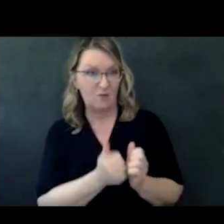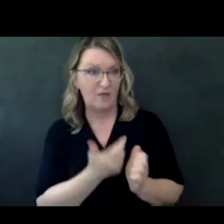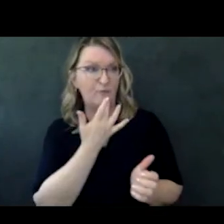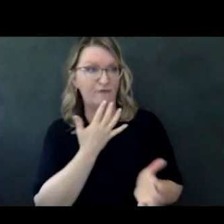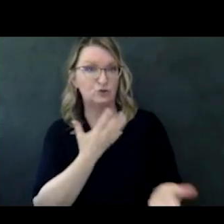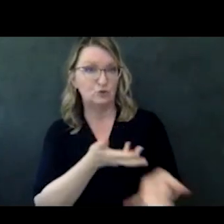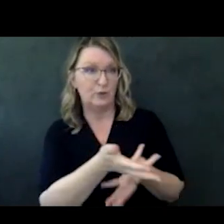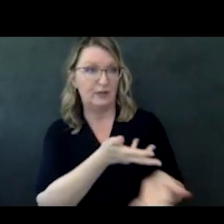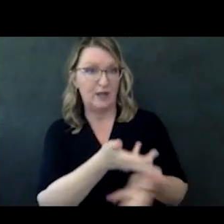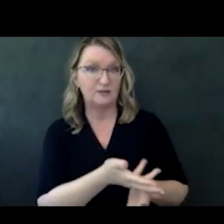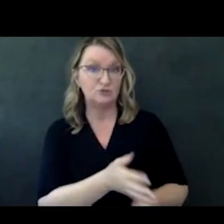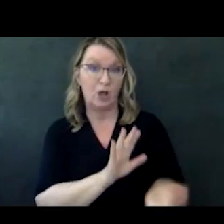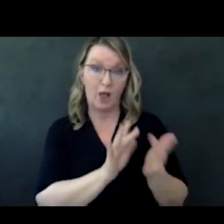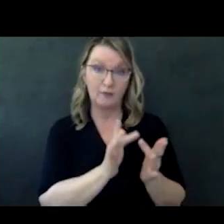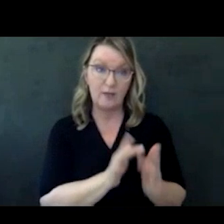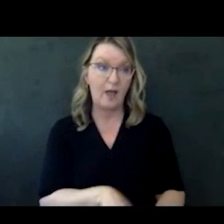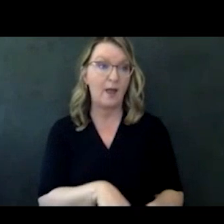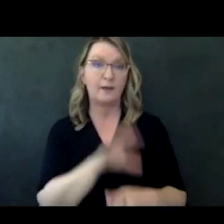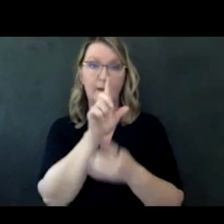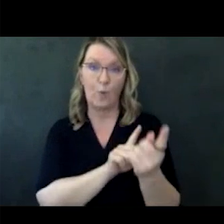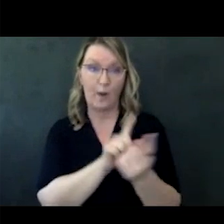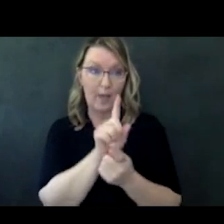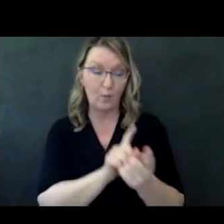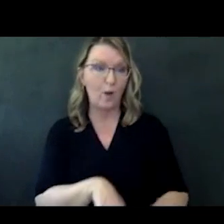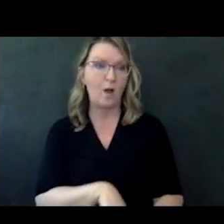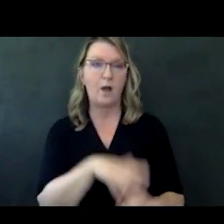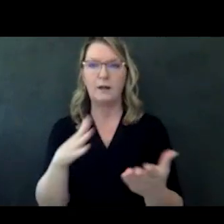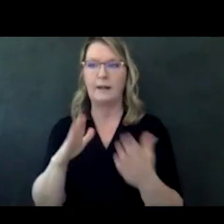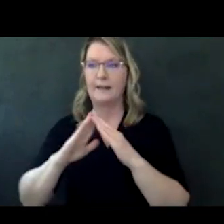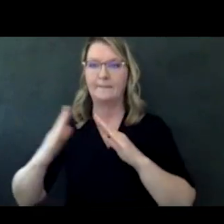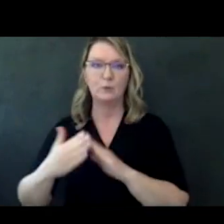in person, or through community networks, and make sure that your tactics align with